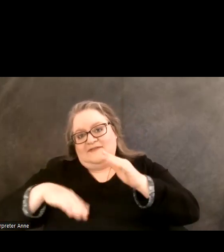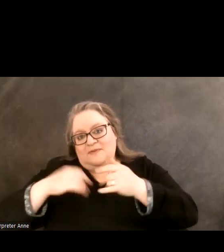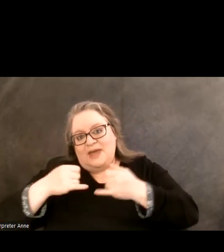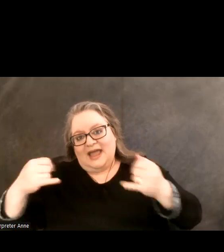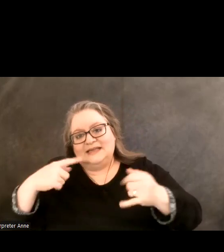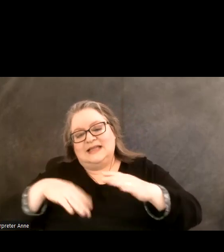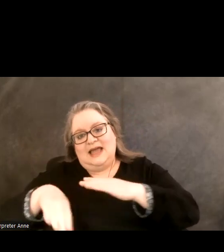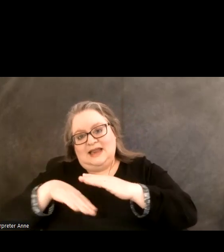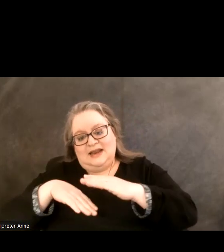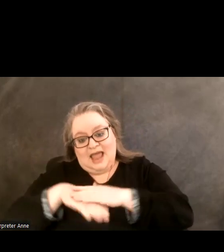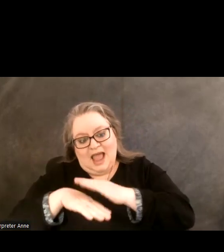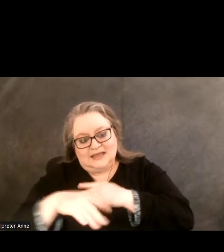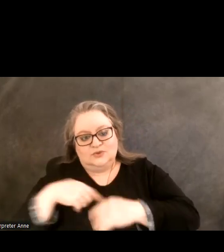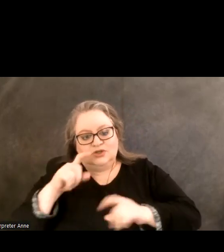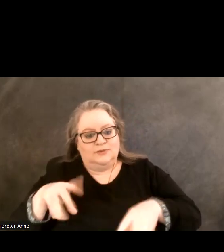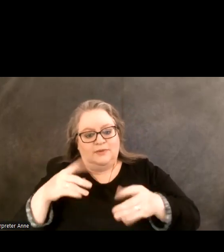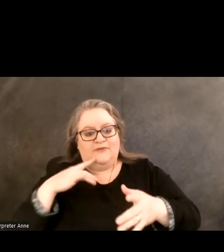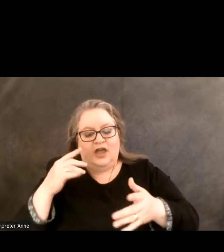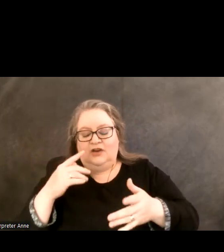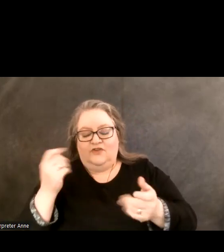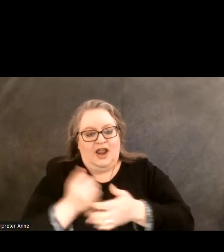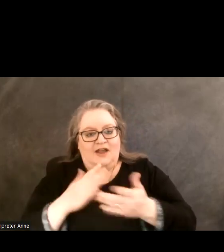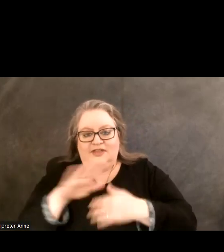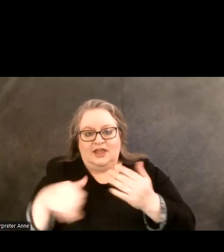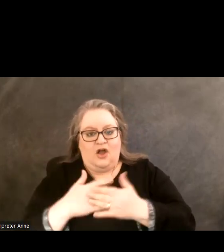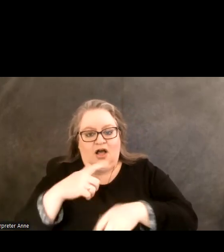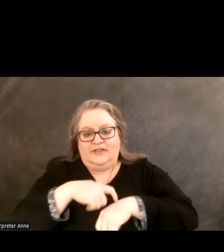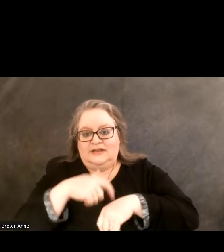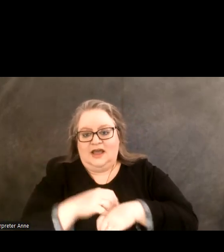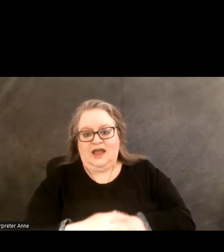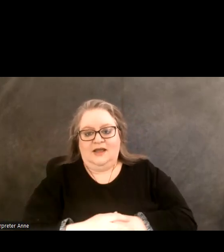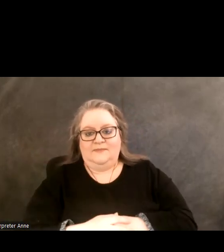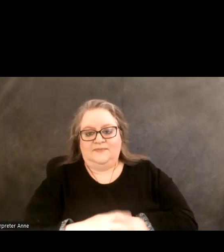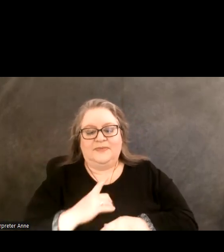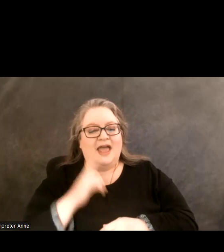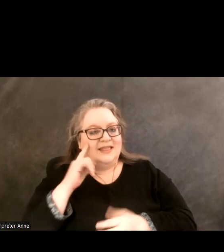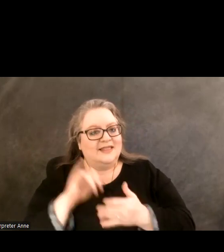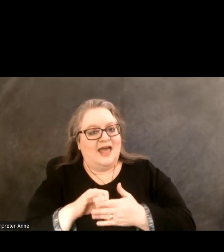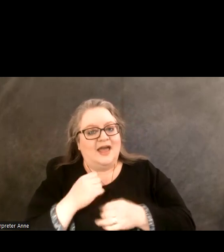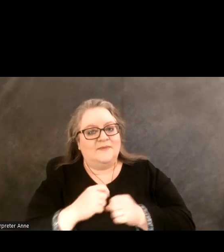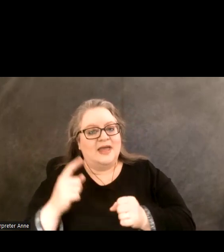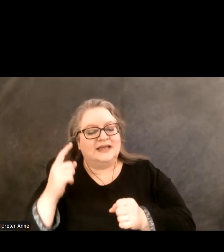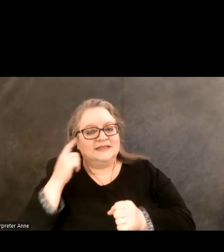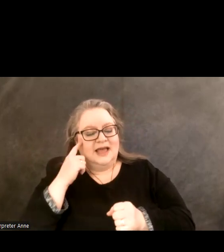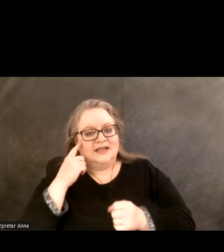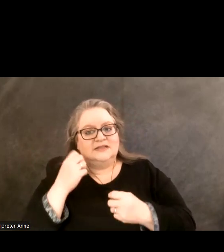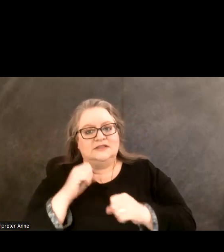providing for absolutely everything all the time. I think that that makes more sense than trying to just nebulously